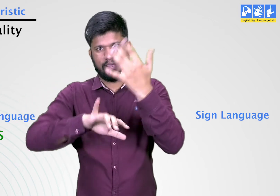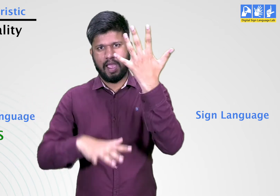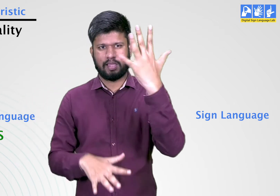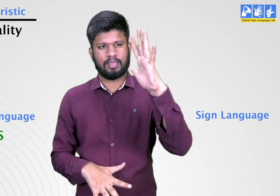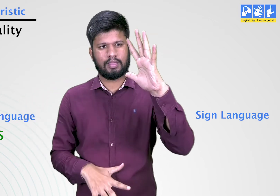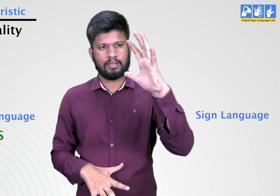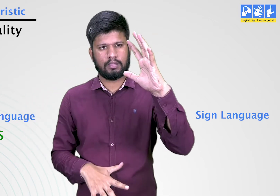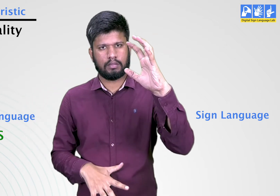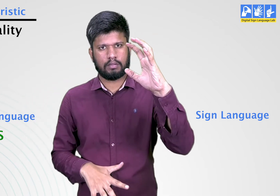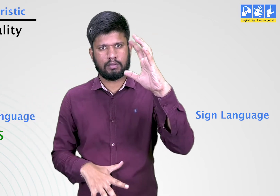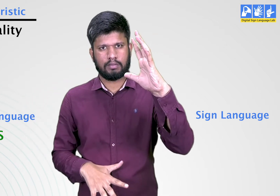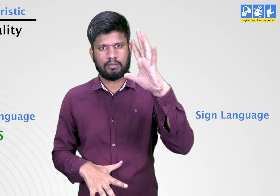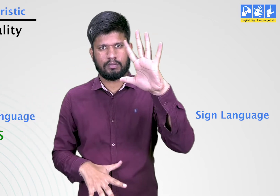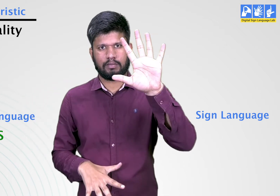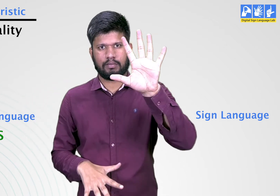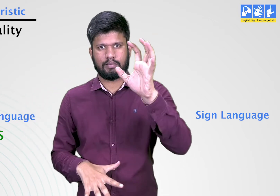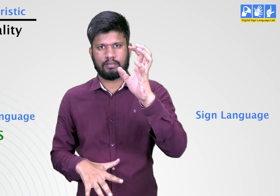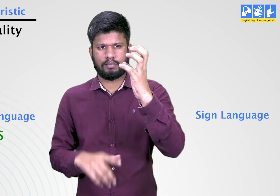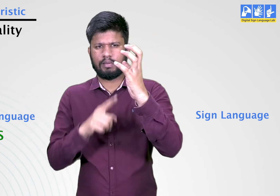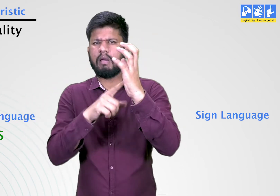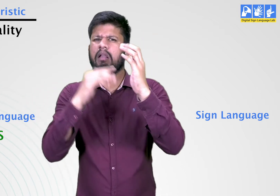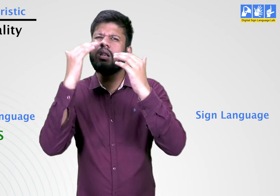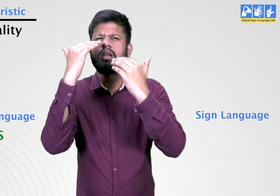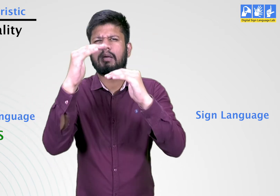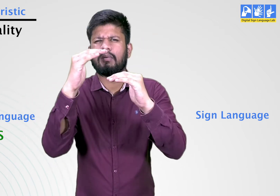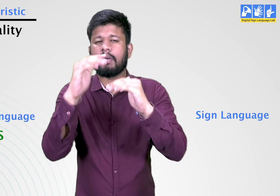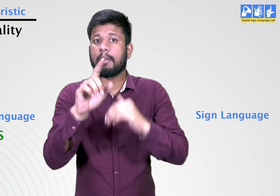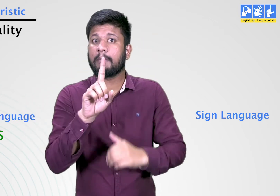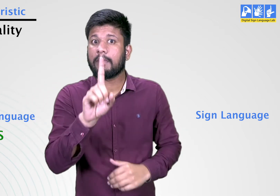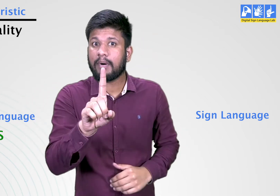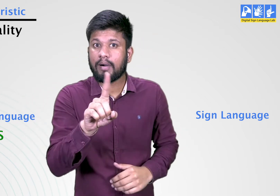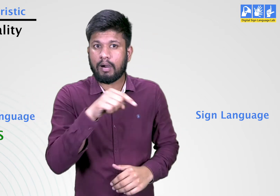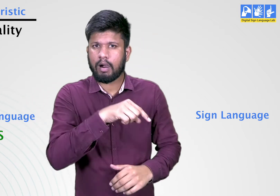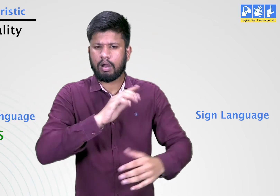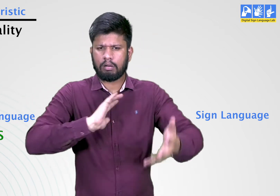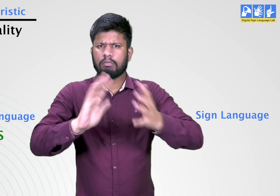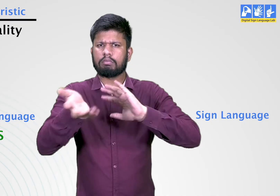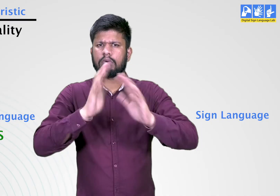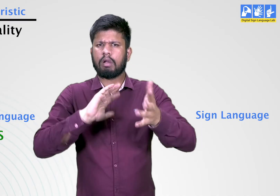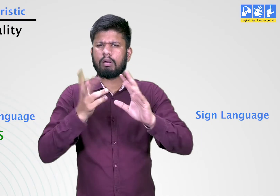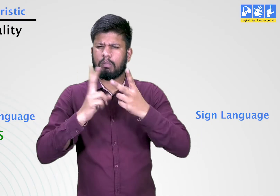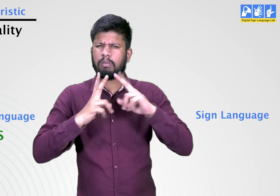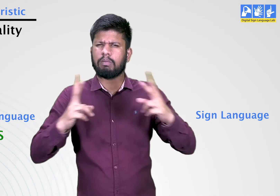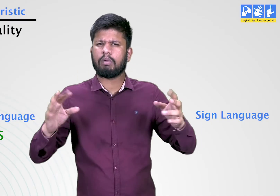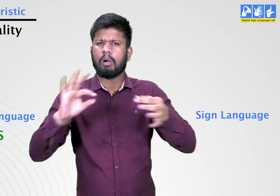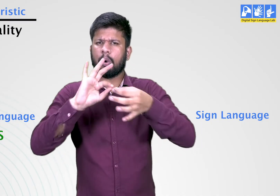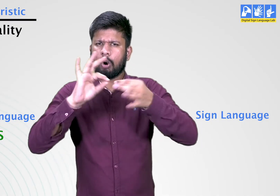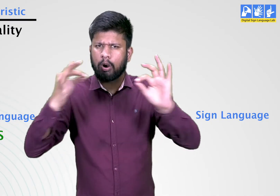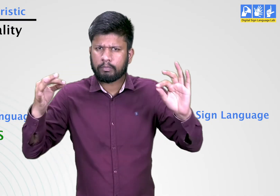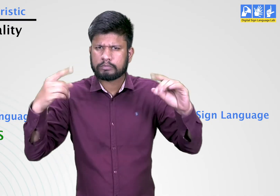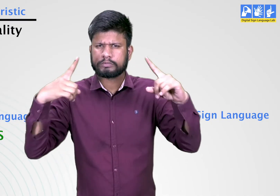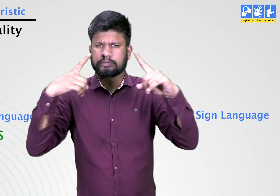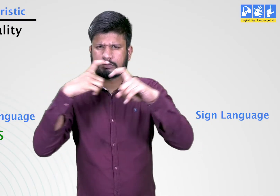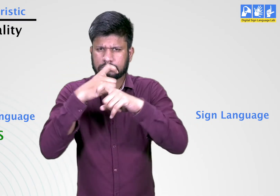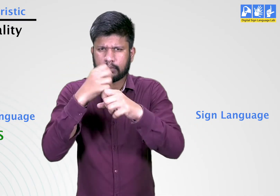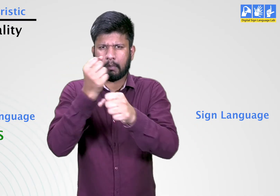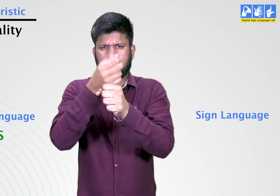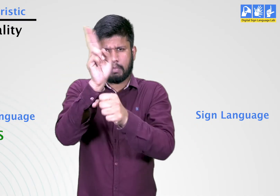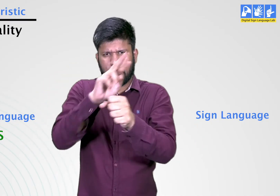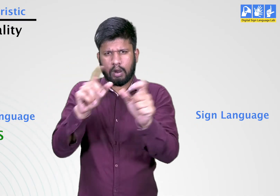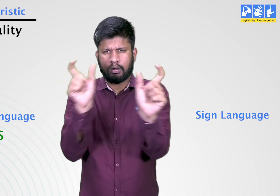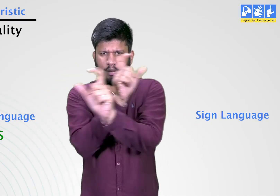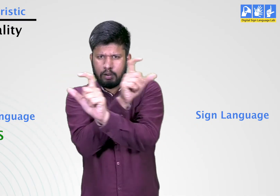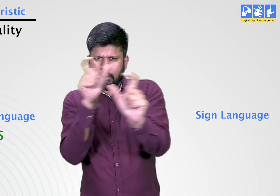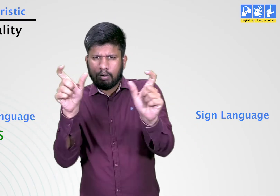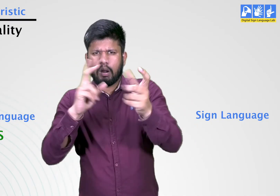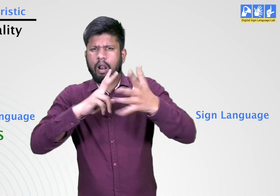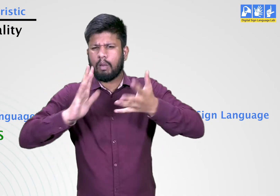yet by words signed through handshapes create sentences and changing expressions makes vast number of words.